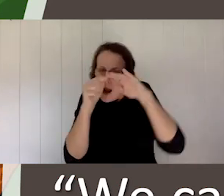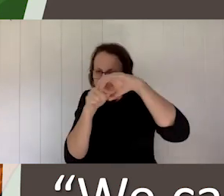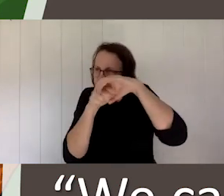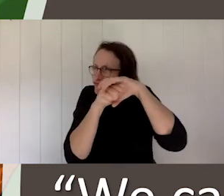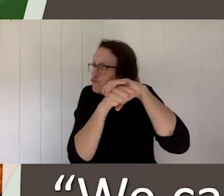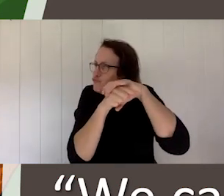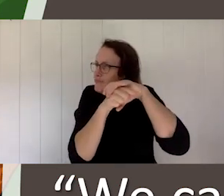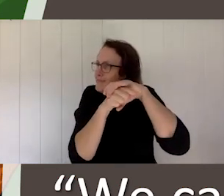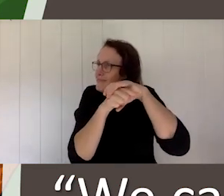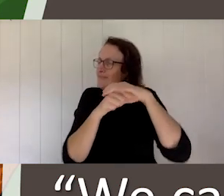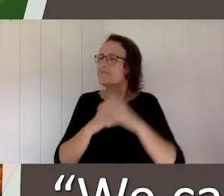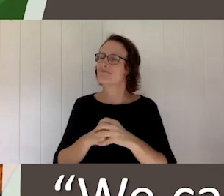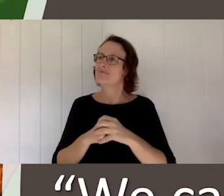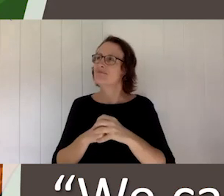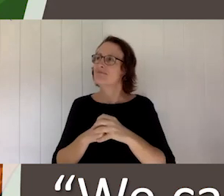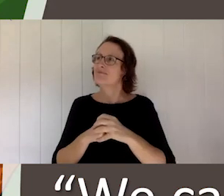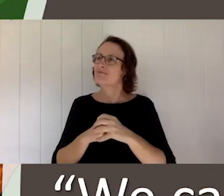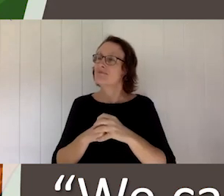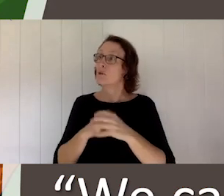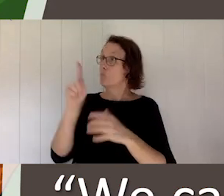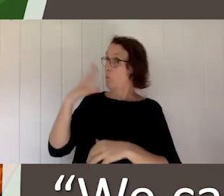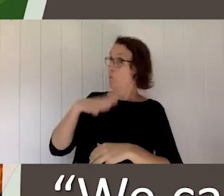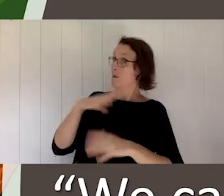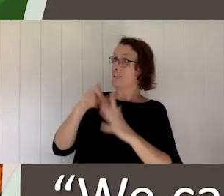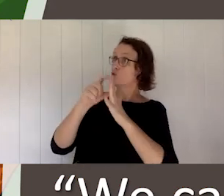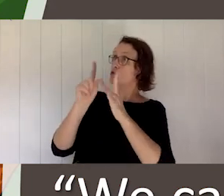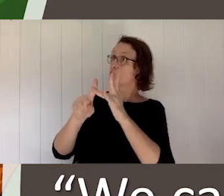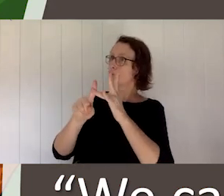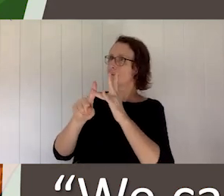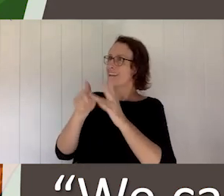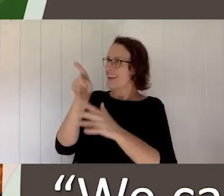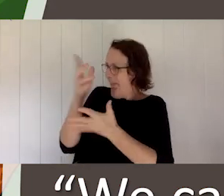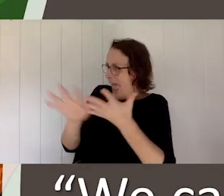tree." "What we need to do is find how you can survive through this